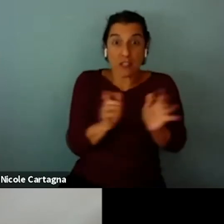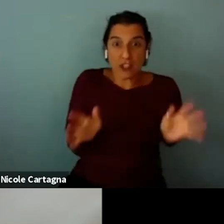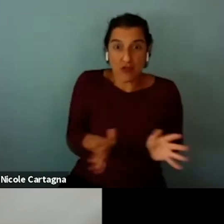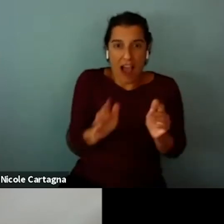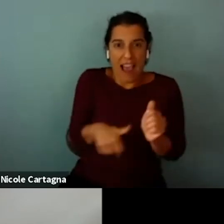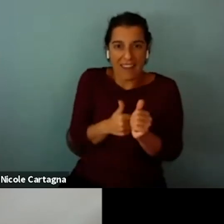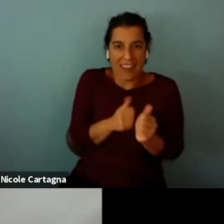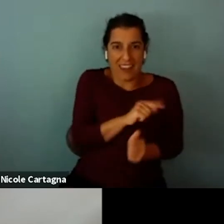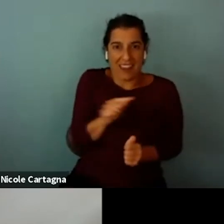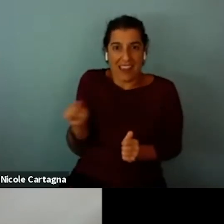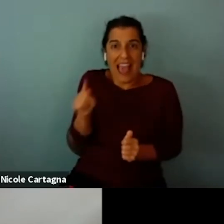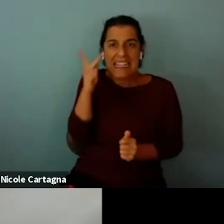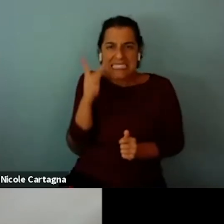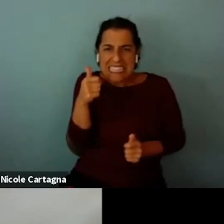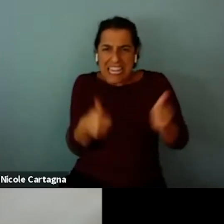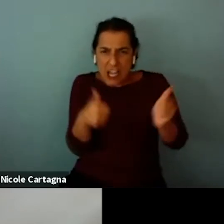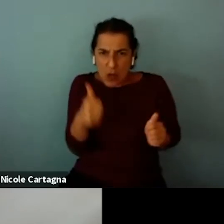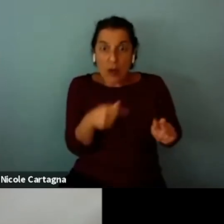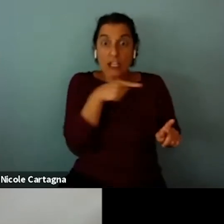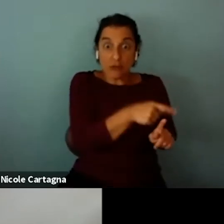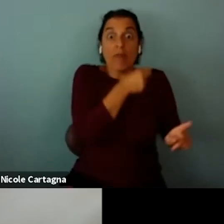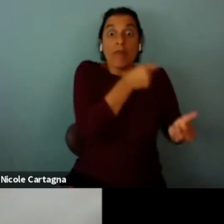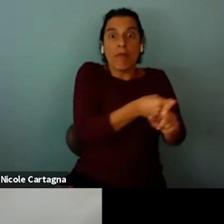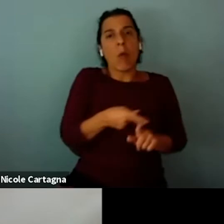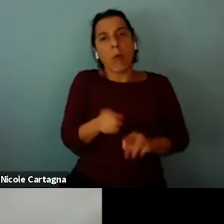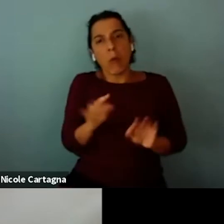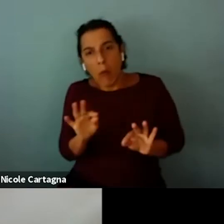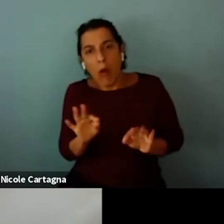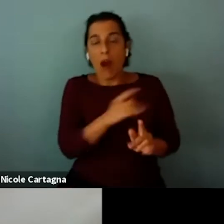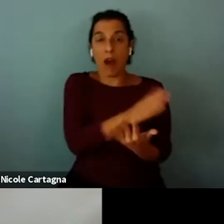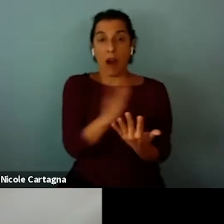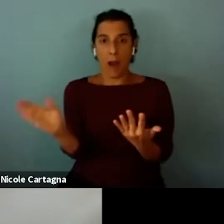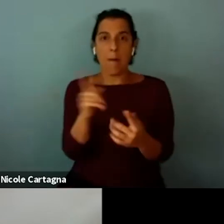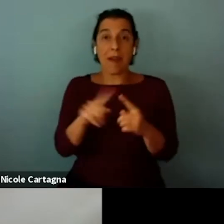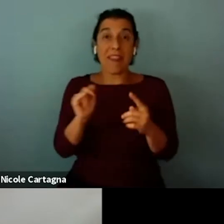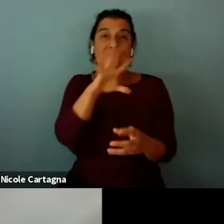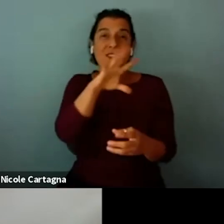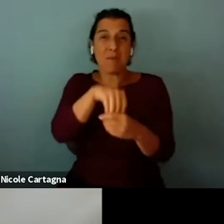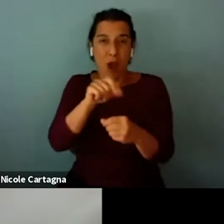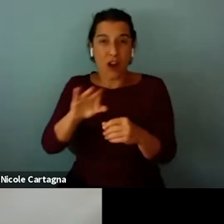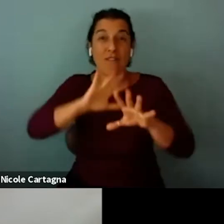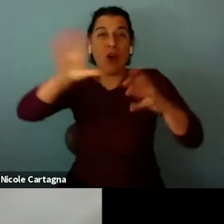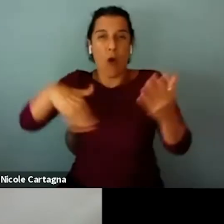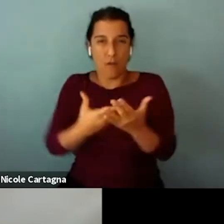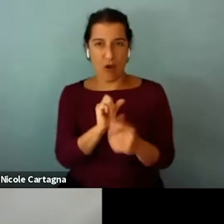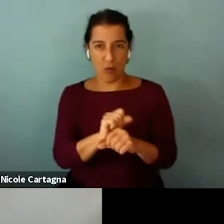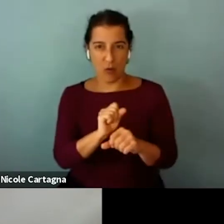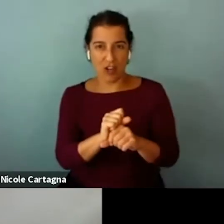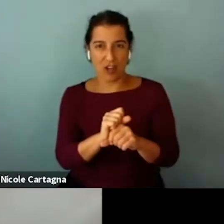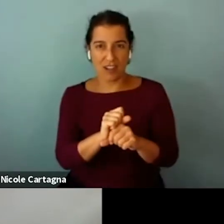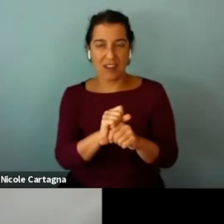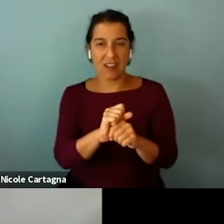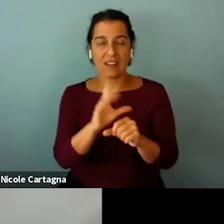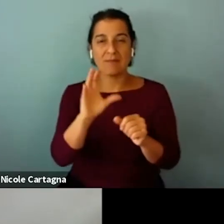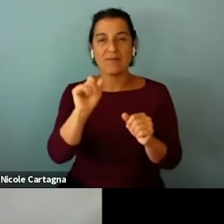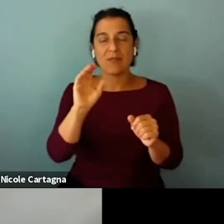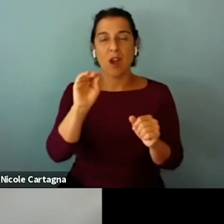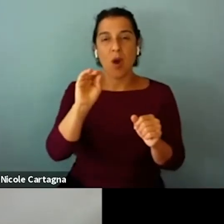which factors affect things but that's part of really the the overall work so so with the study